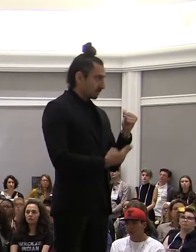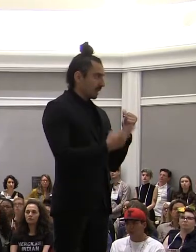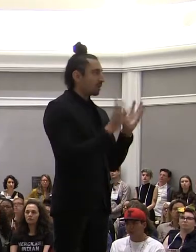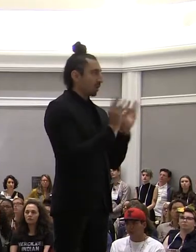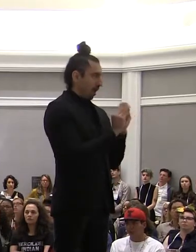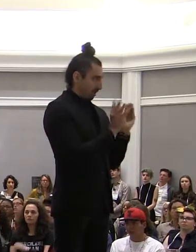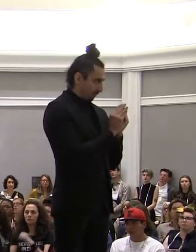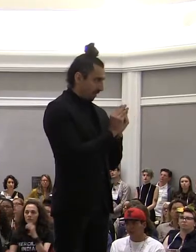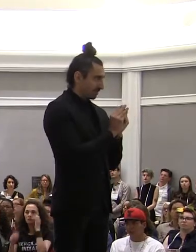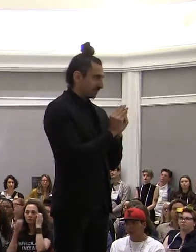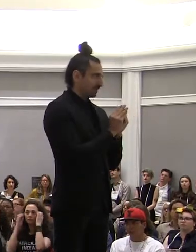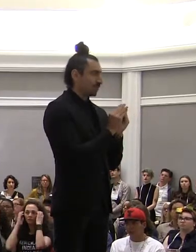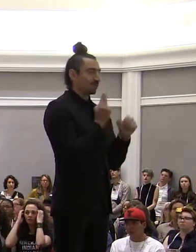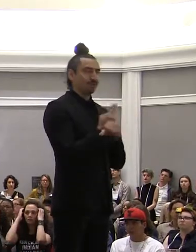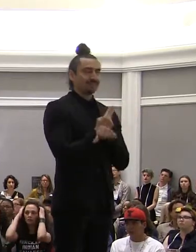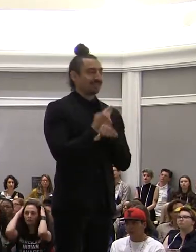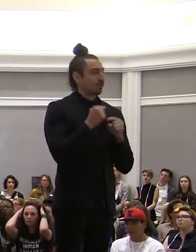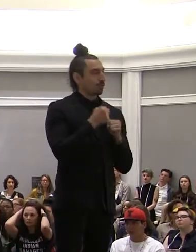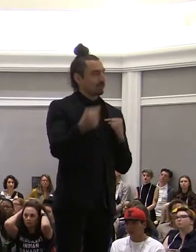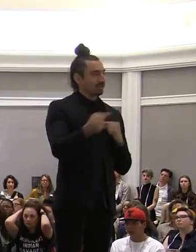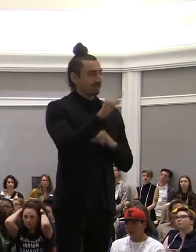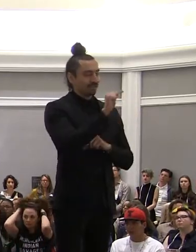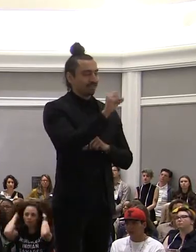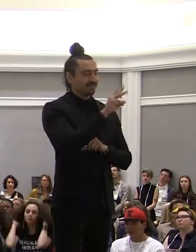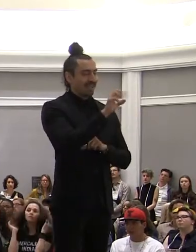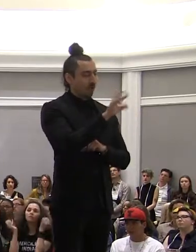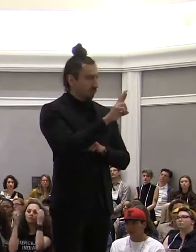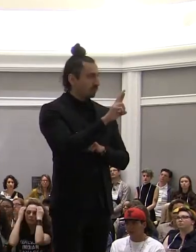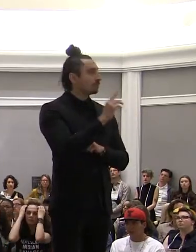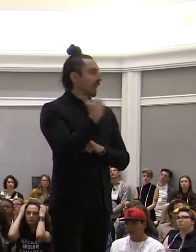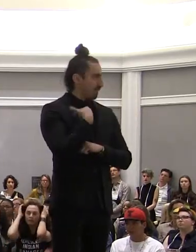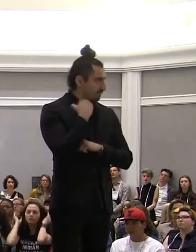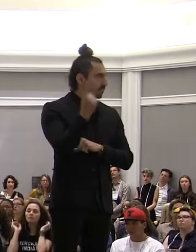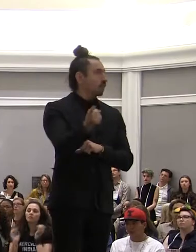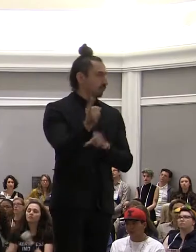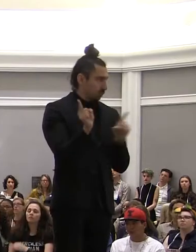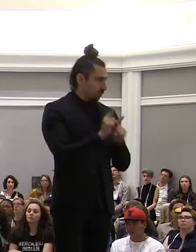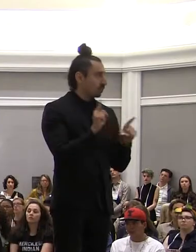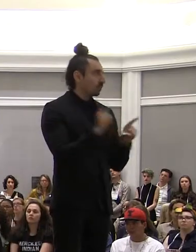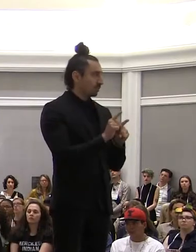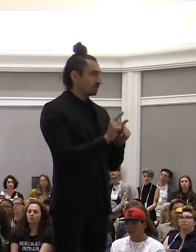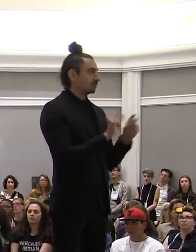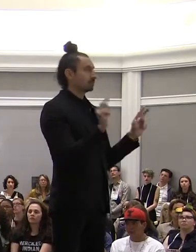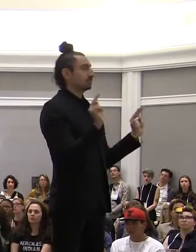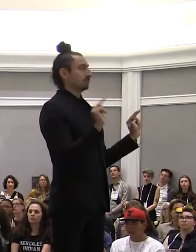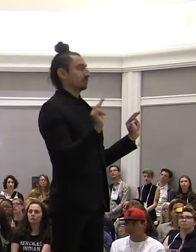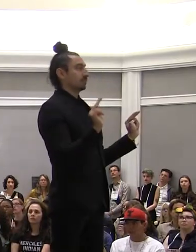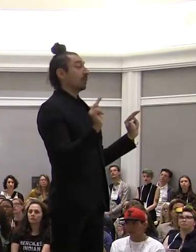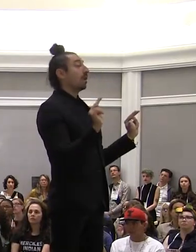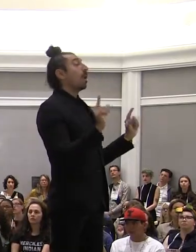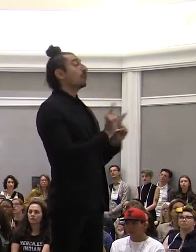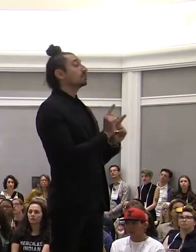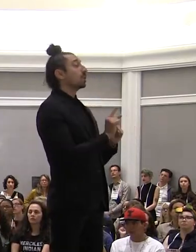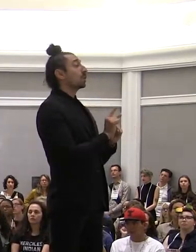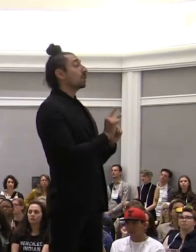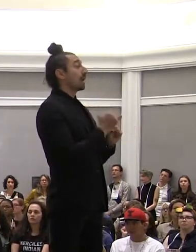which is the tower across the street, which you may have not seen but you will see. You'll also find gender-specific restrooms on this level, the pavilion,